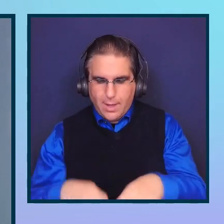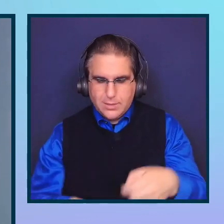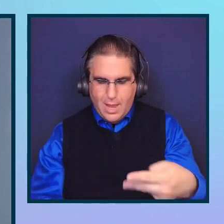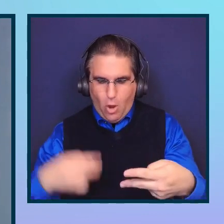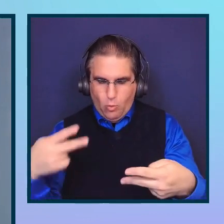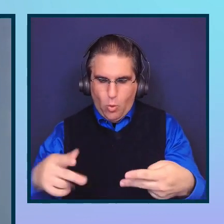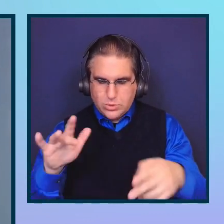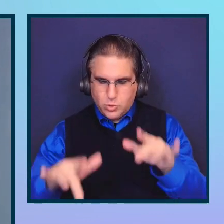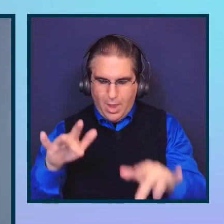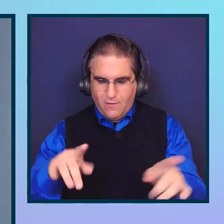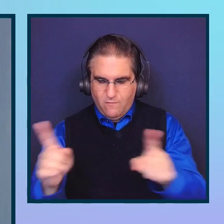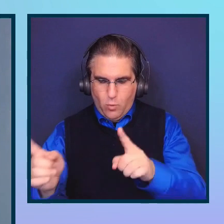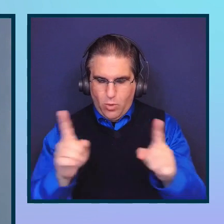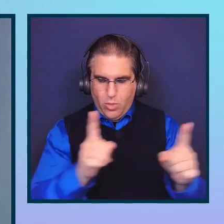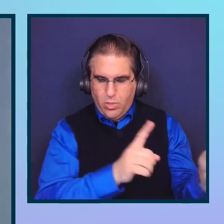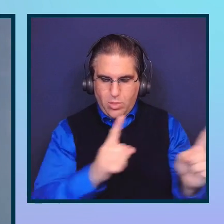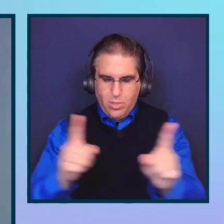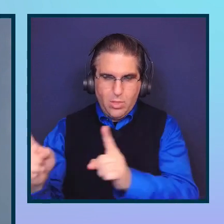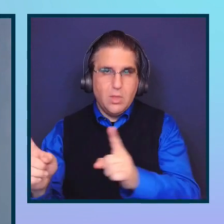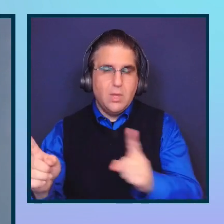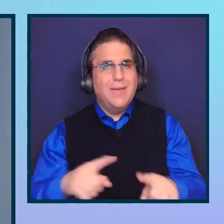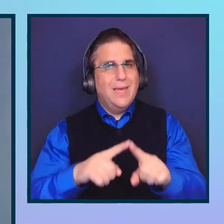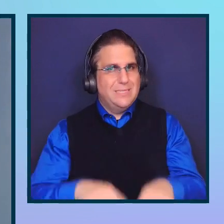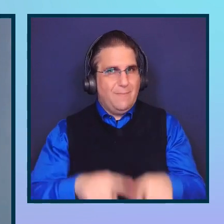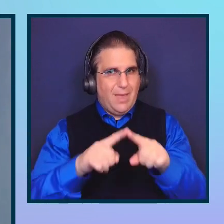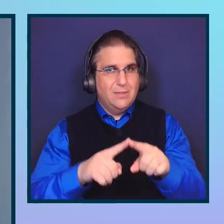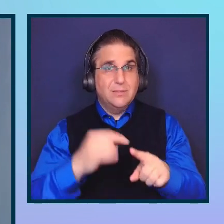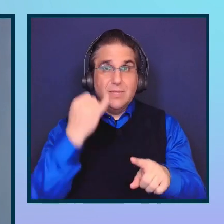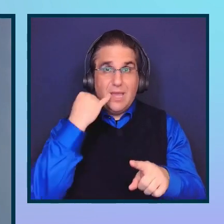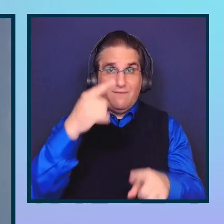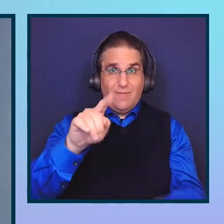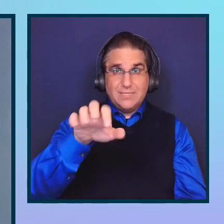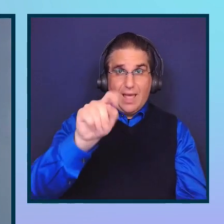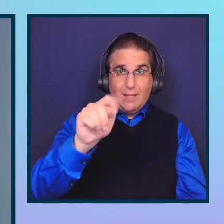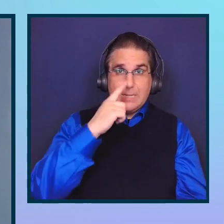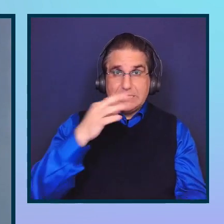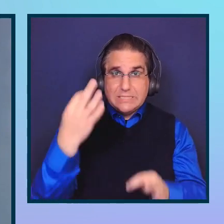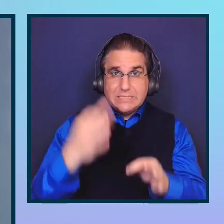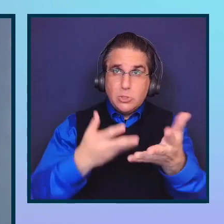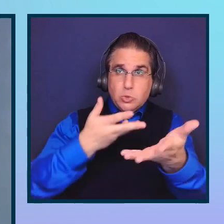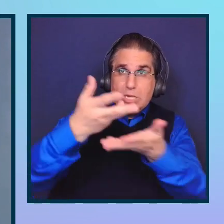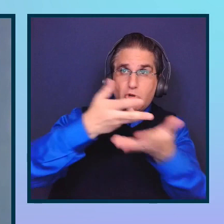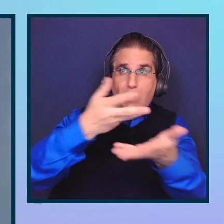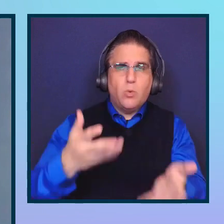So it depends on the element. If they are simple interactions, don't worry too much about adding description.